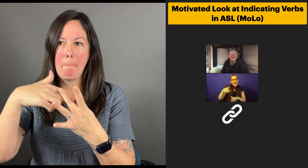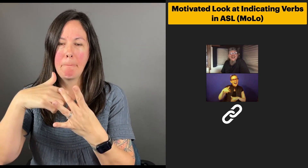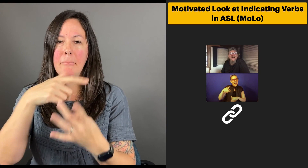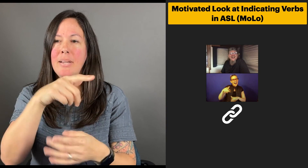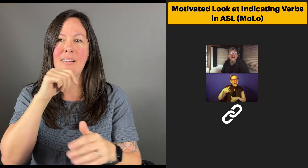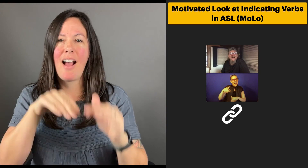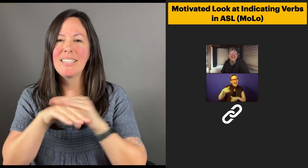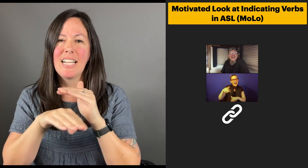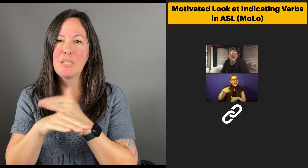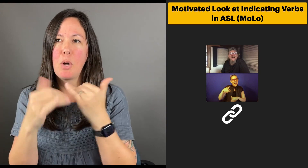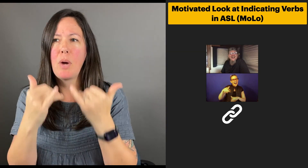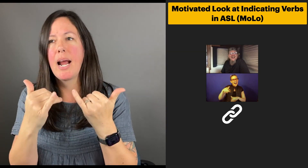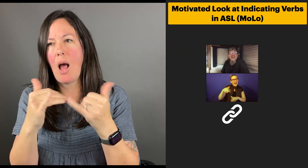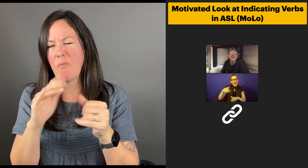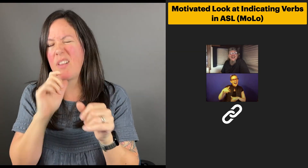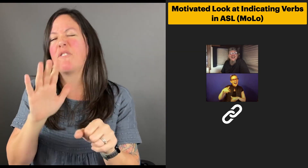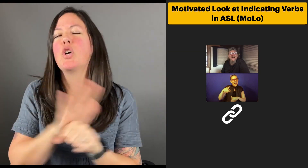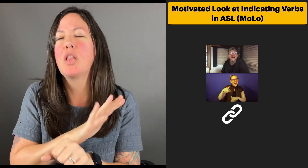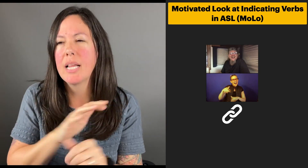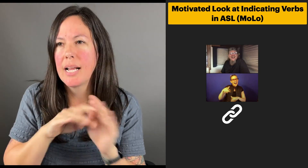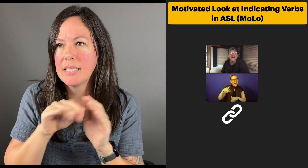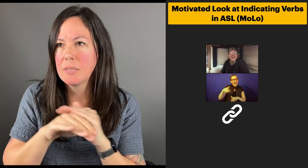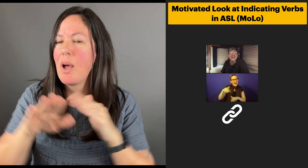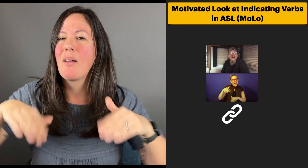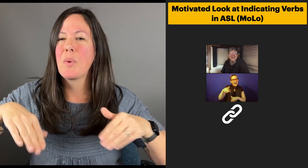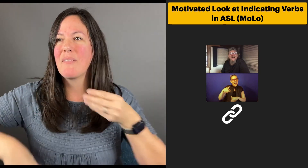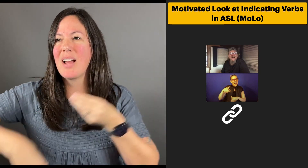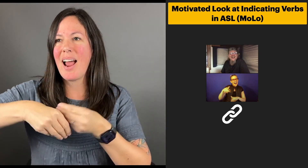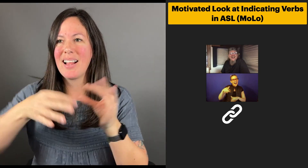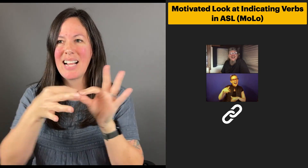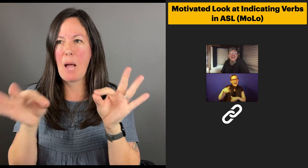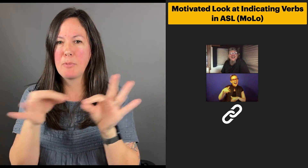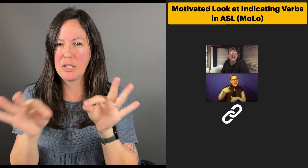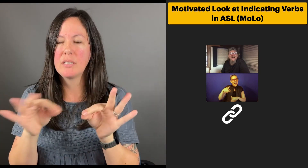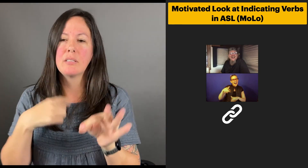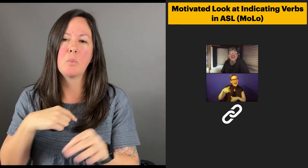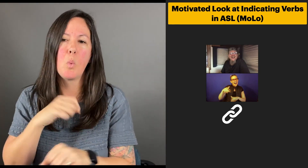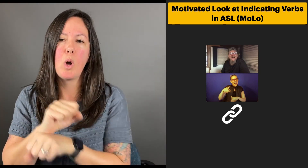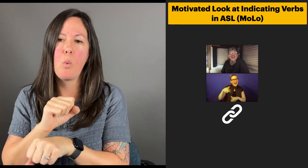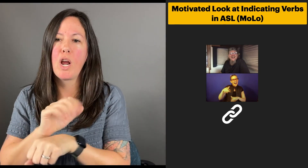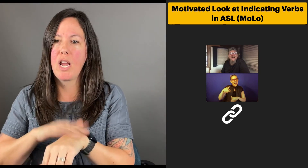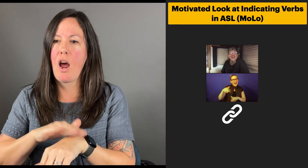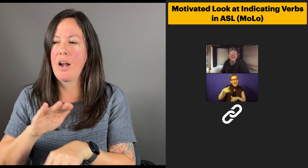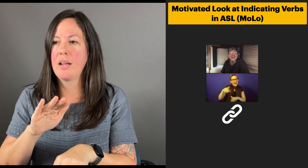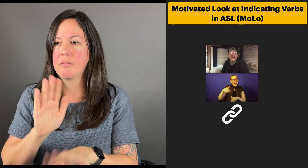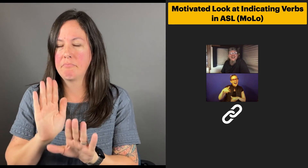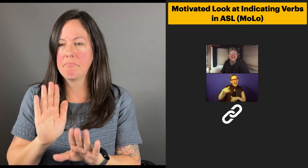the F AI R the a acronym is not working because this is not accessible this this